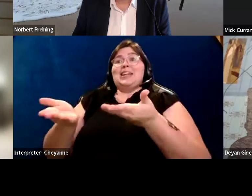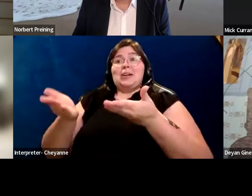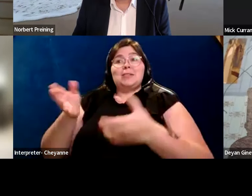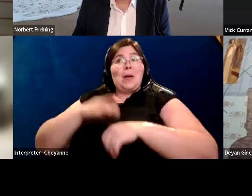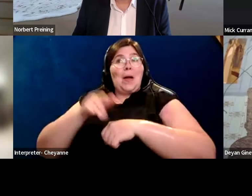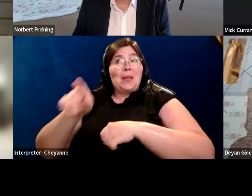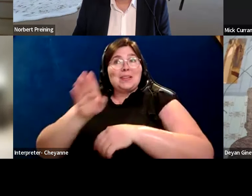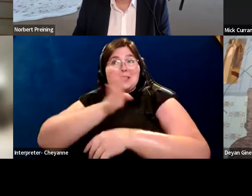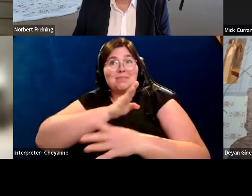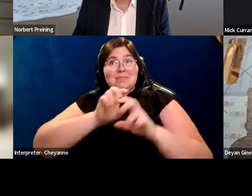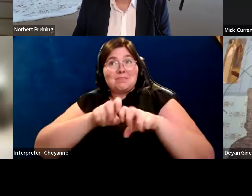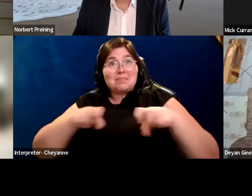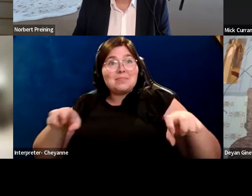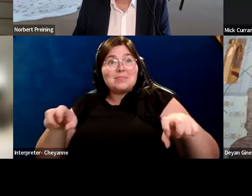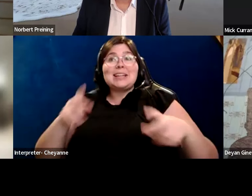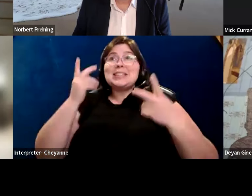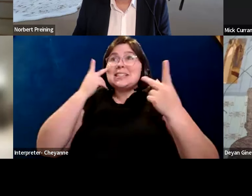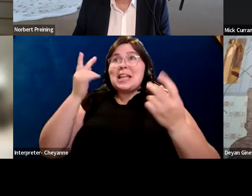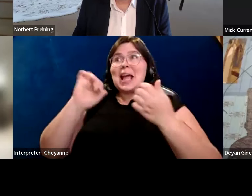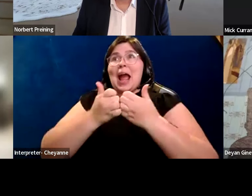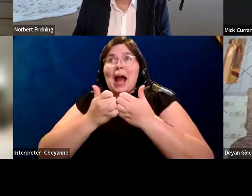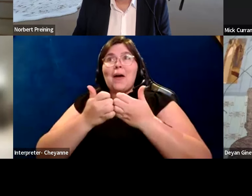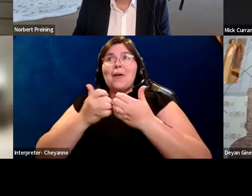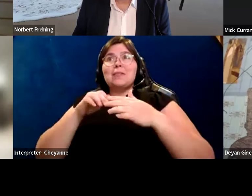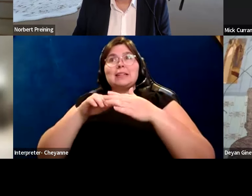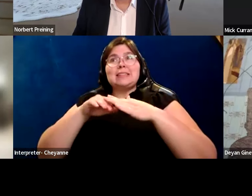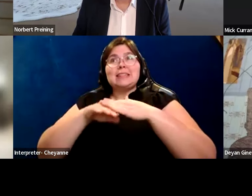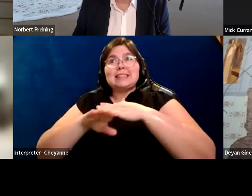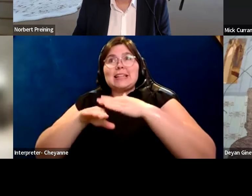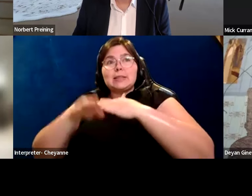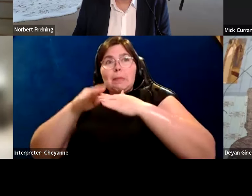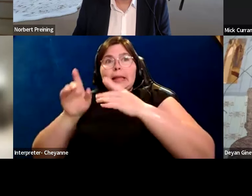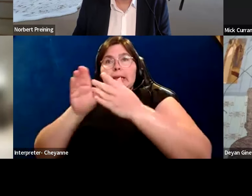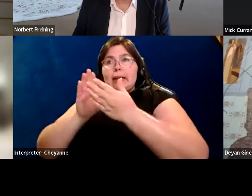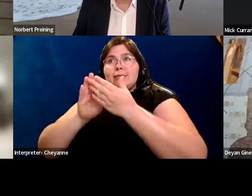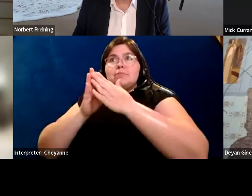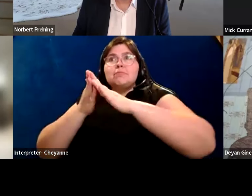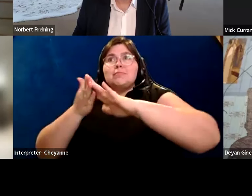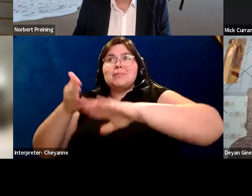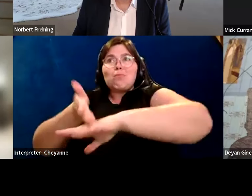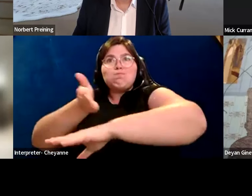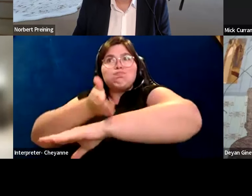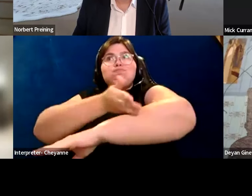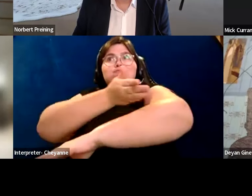how accessibility gets improved over time for everyone's better usage.